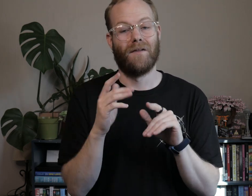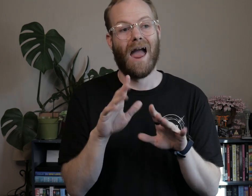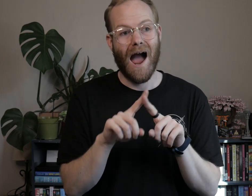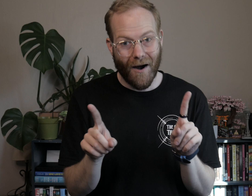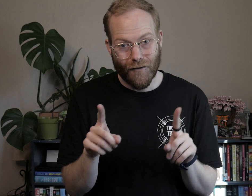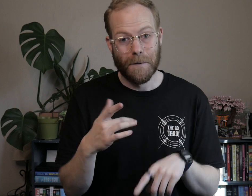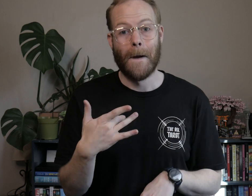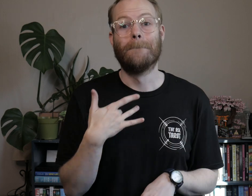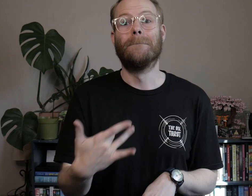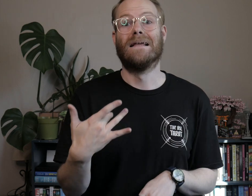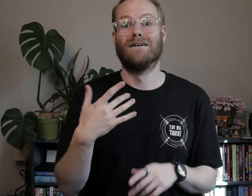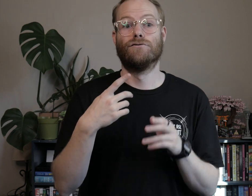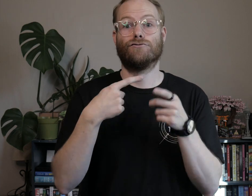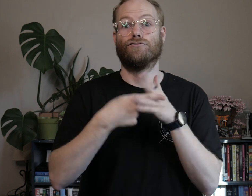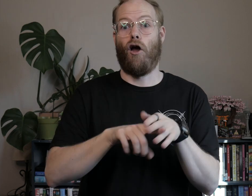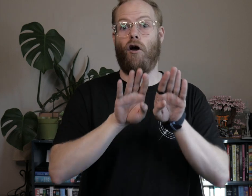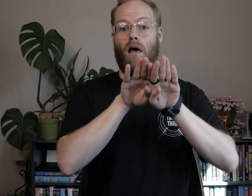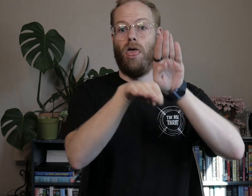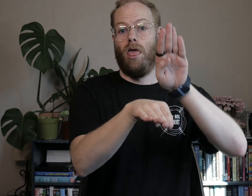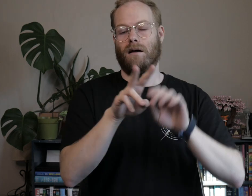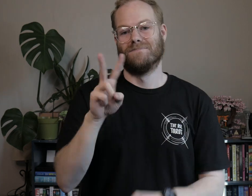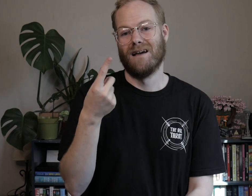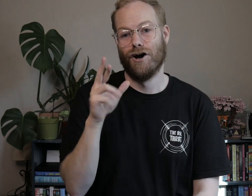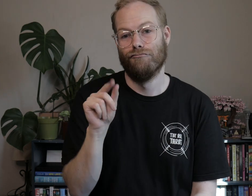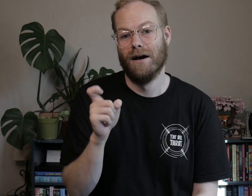However, this tends to drop off at around second grade.